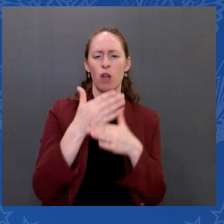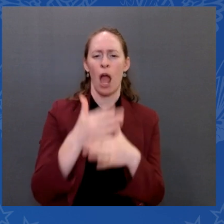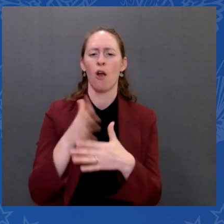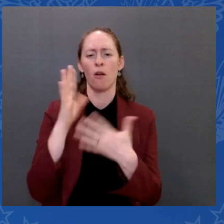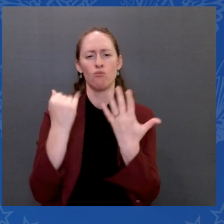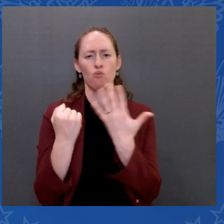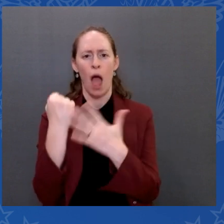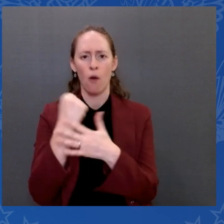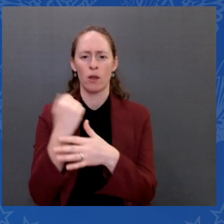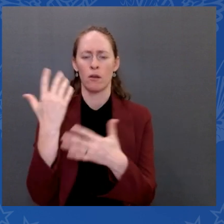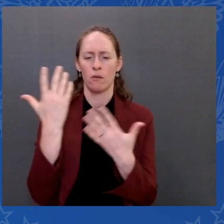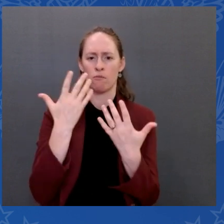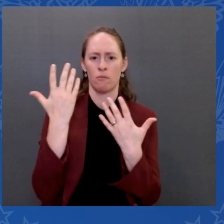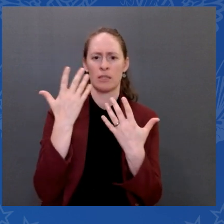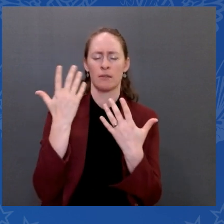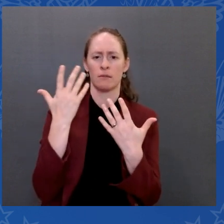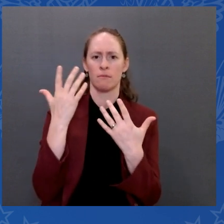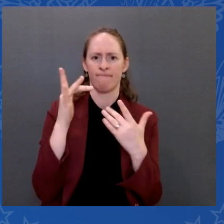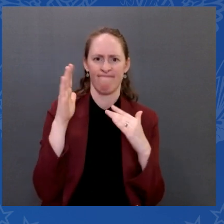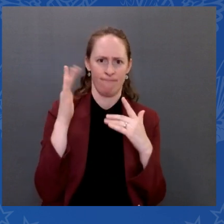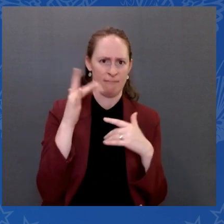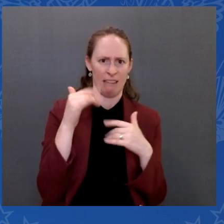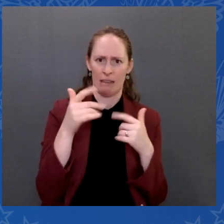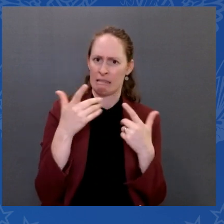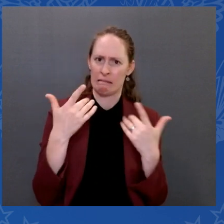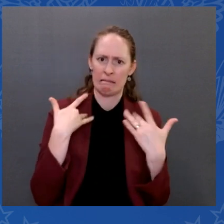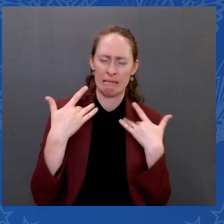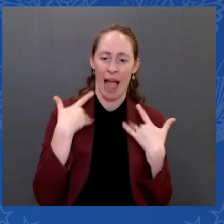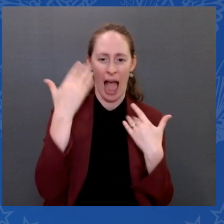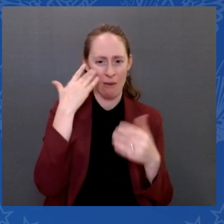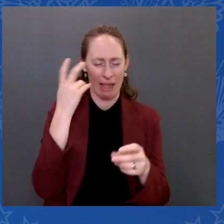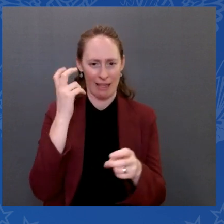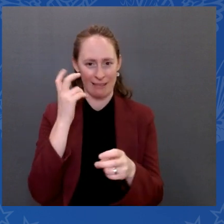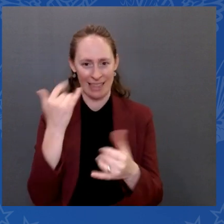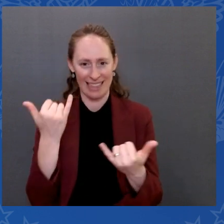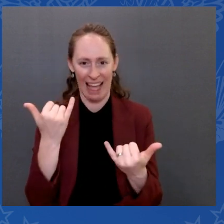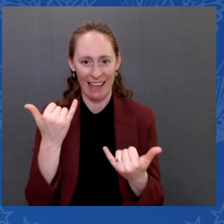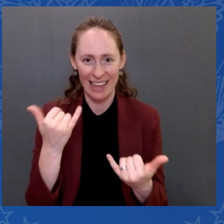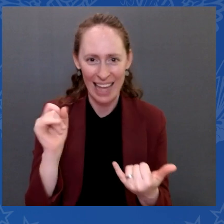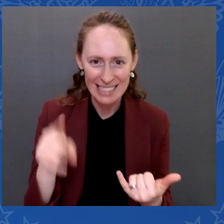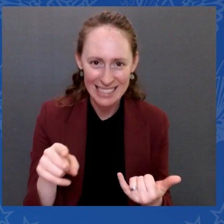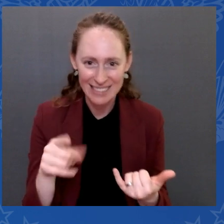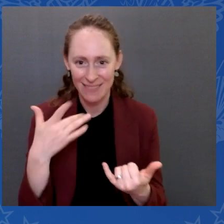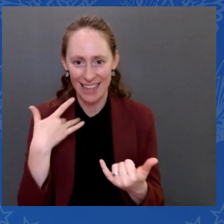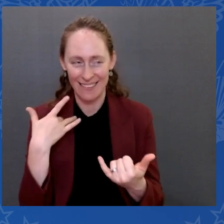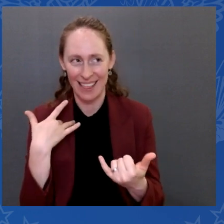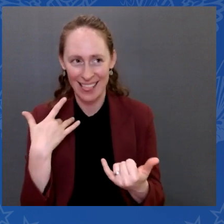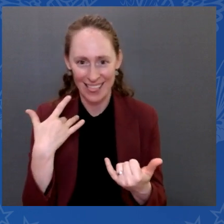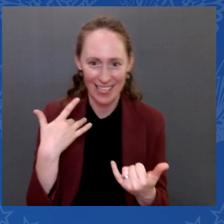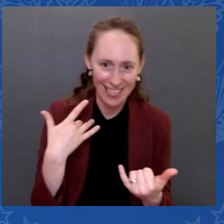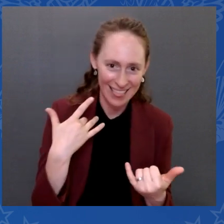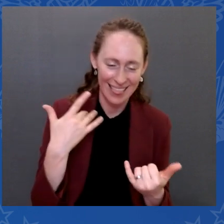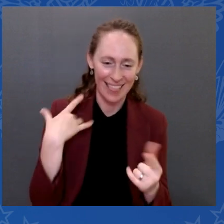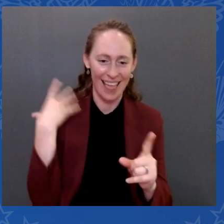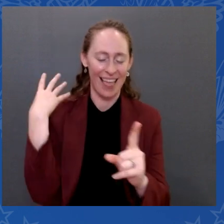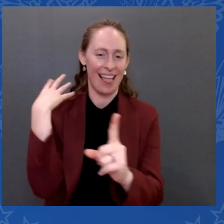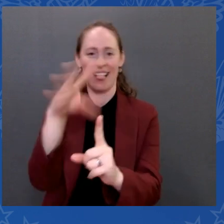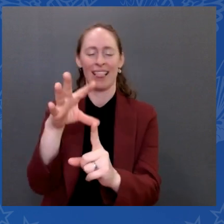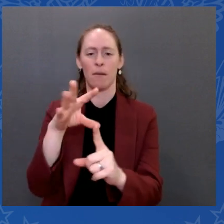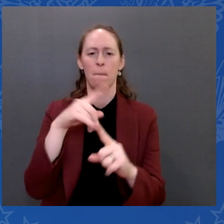But -- -- I didn't mean to put you on the spot, but can you sort of weigh them for me a little bit? Deputy Secretary Hicks: Sure.